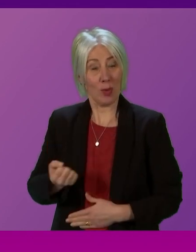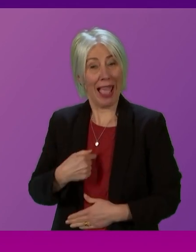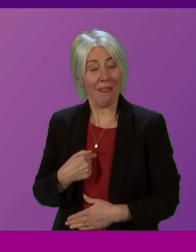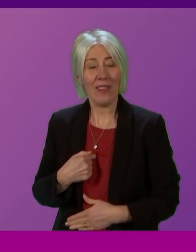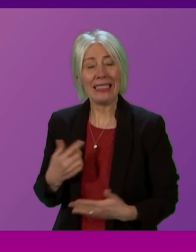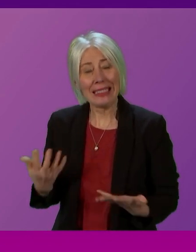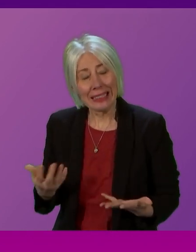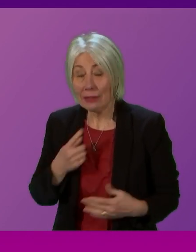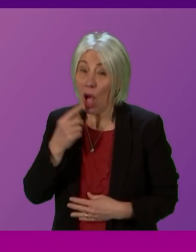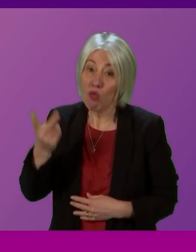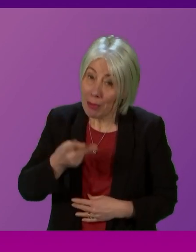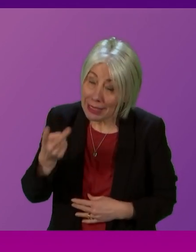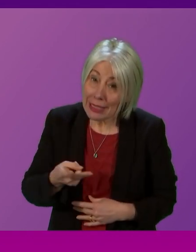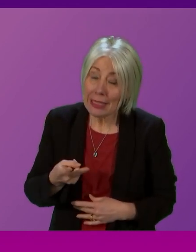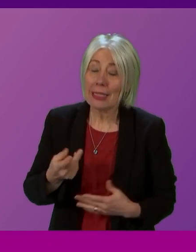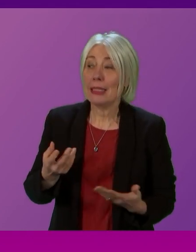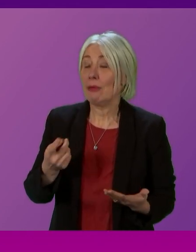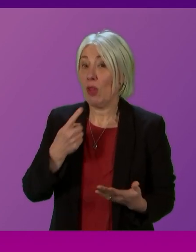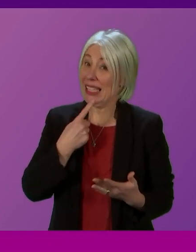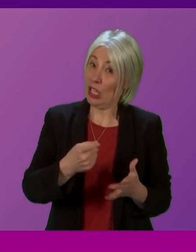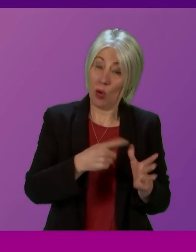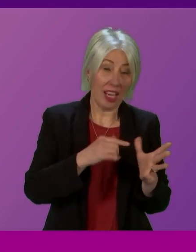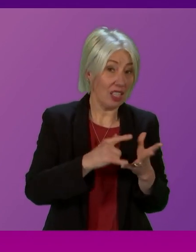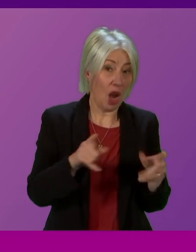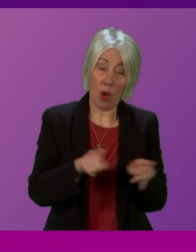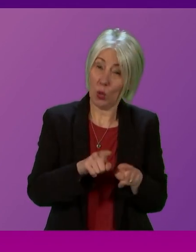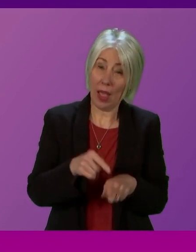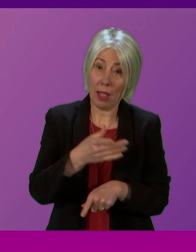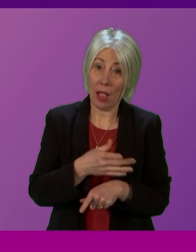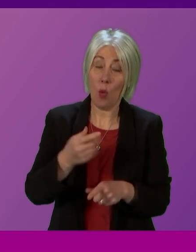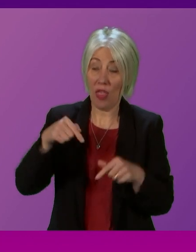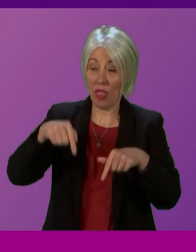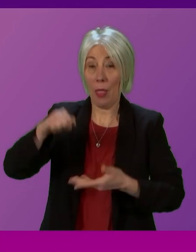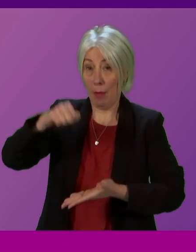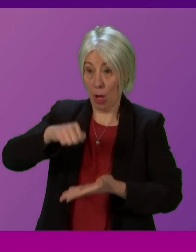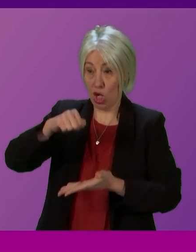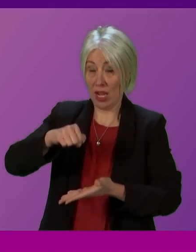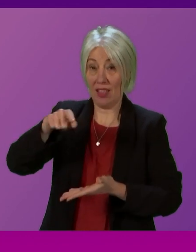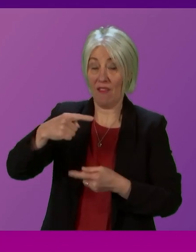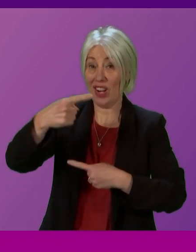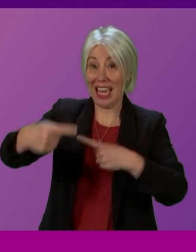I will repeat what I said to Anas Sarwar earlier in the context of the budget for next year.